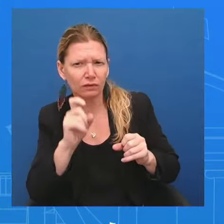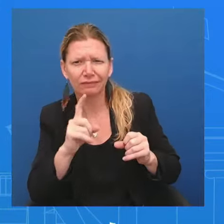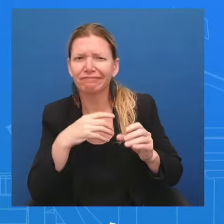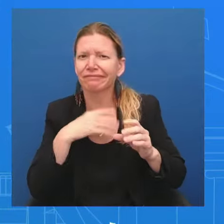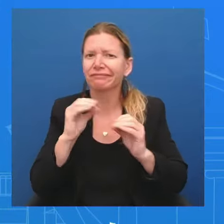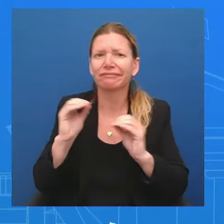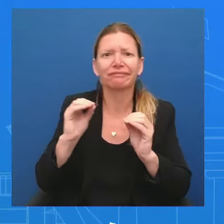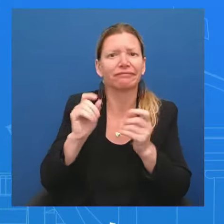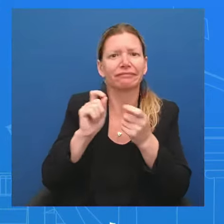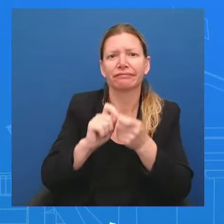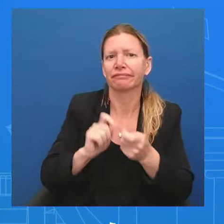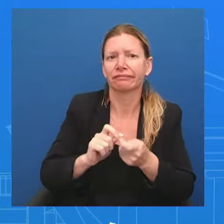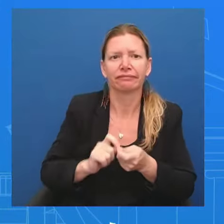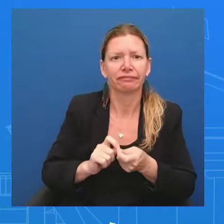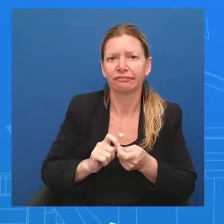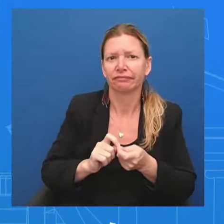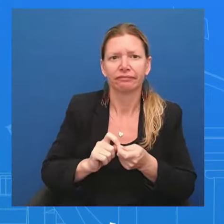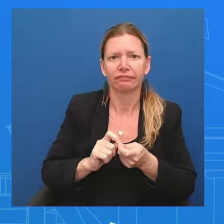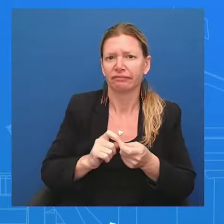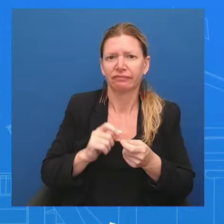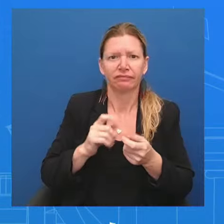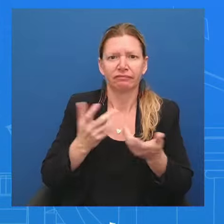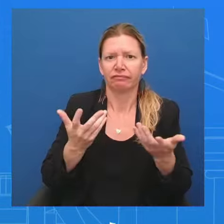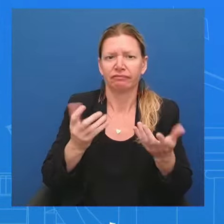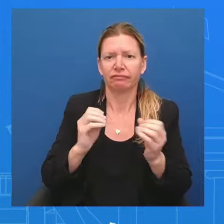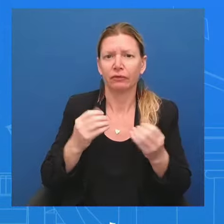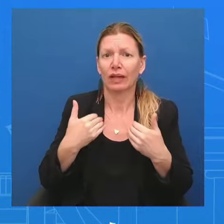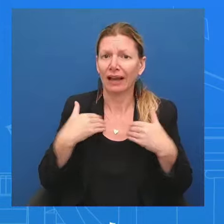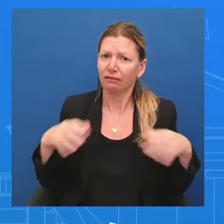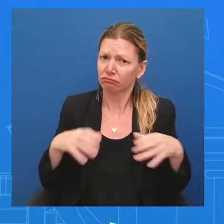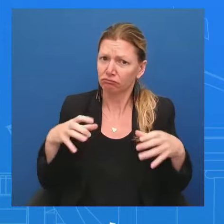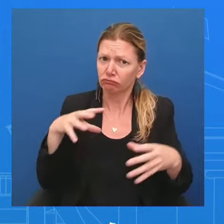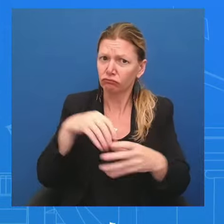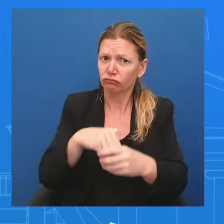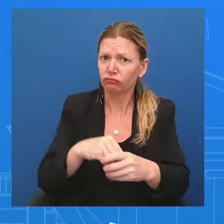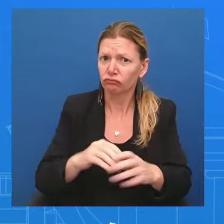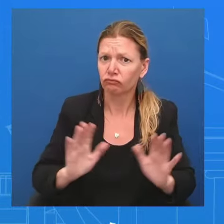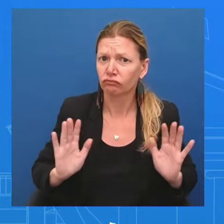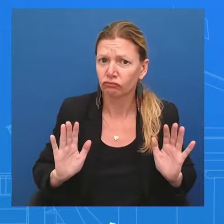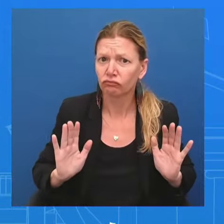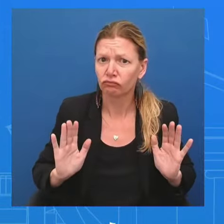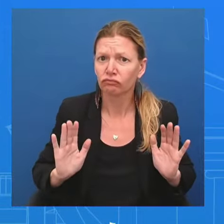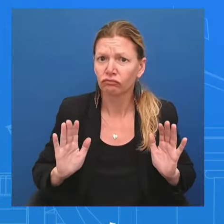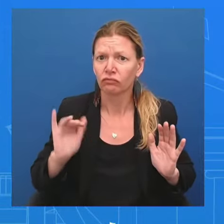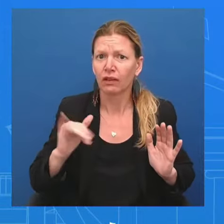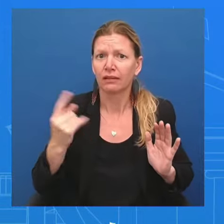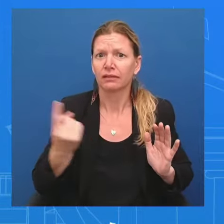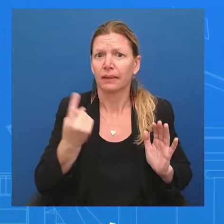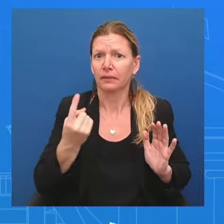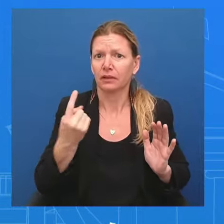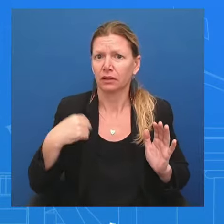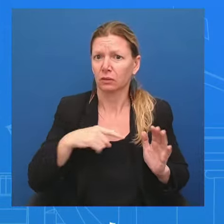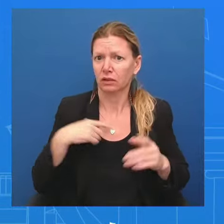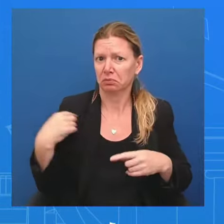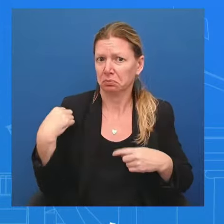That is something that we have been engaged in as it relates to the summit. It's important we continue to support Ukraine's effort.